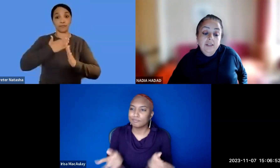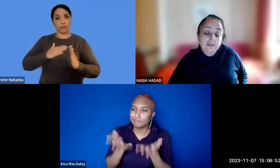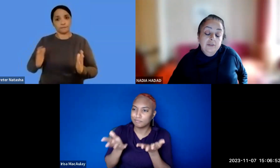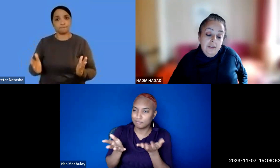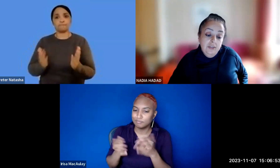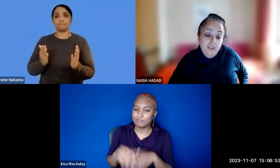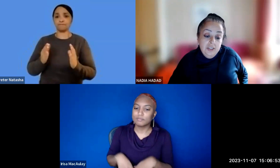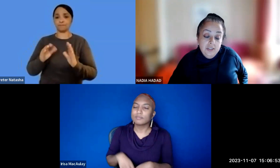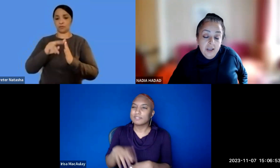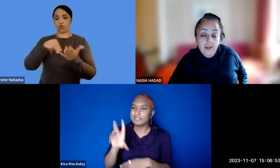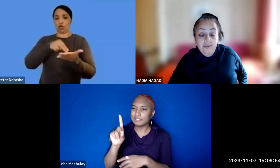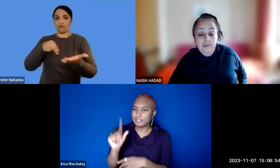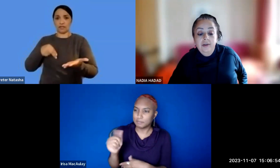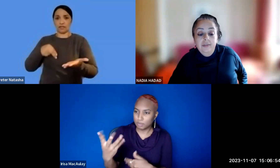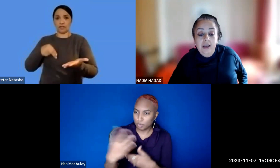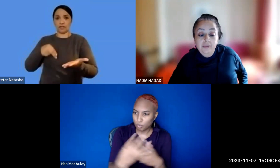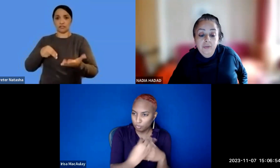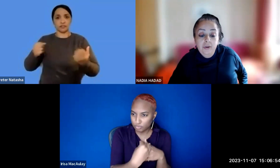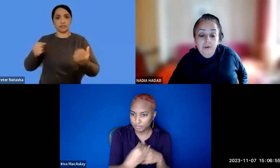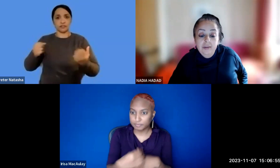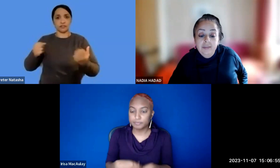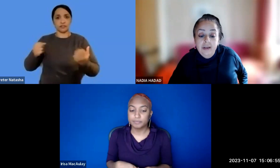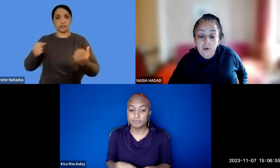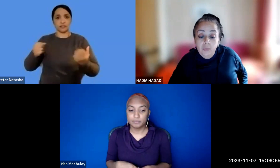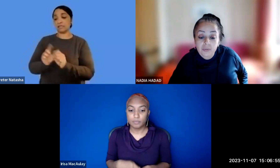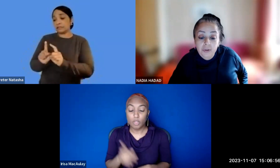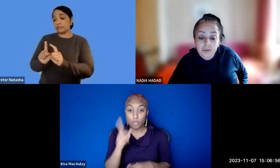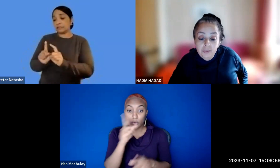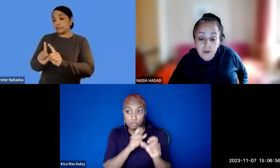These strategies differ in their commitment